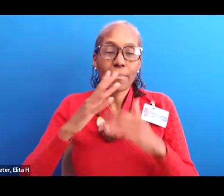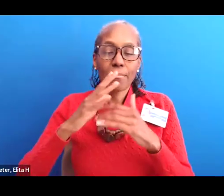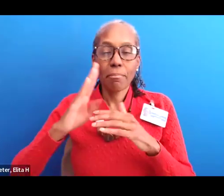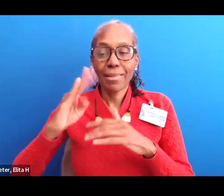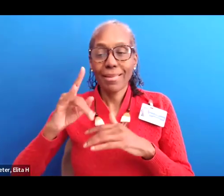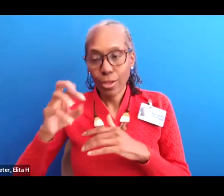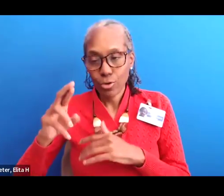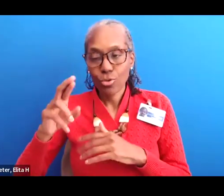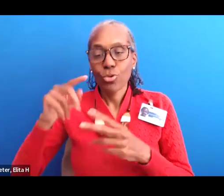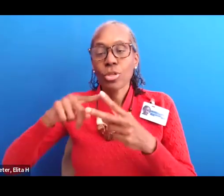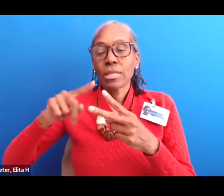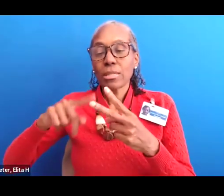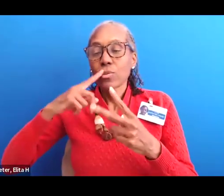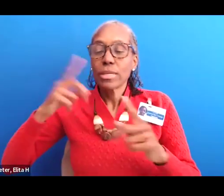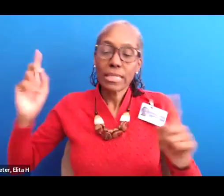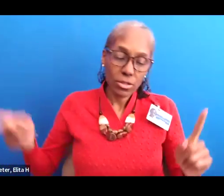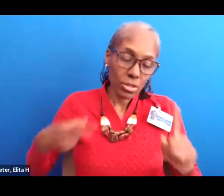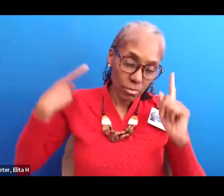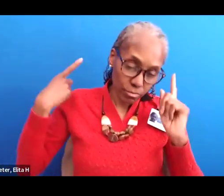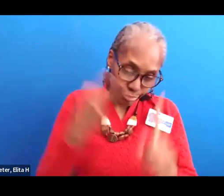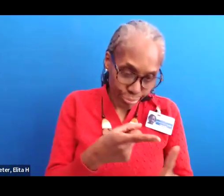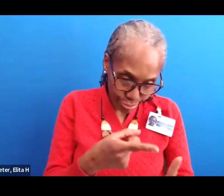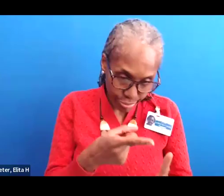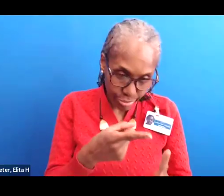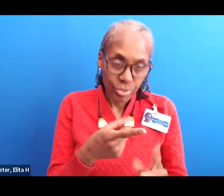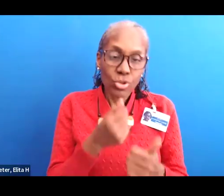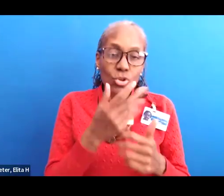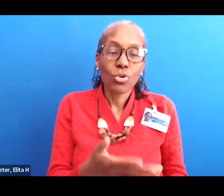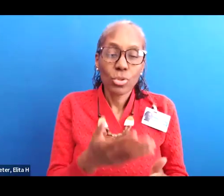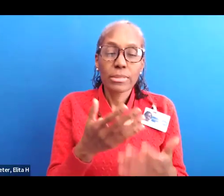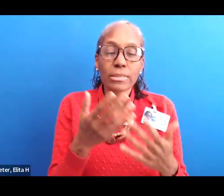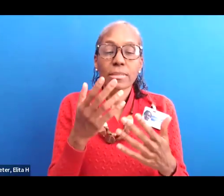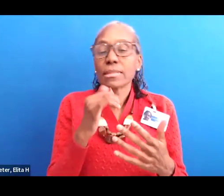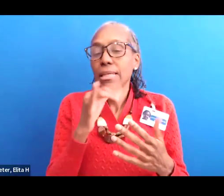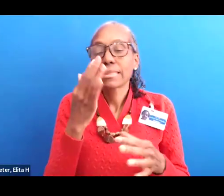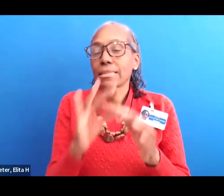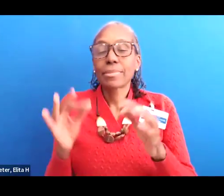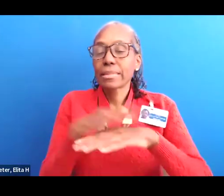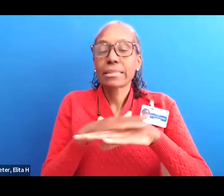You want to get to the heart of the matter and be sure and check with your physician.